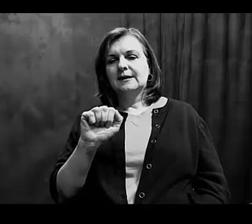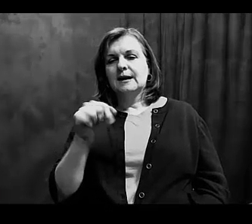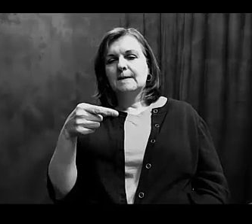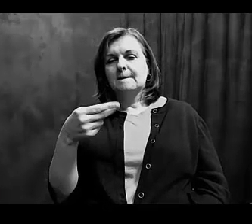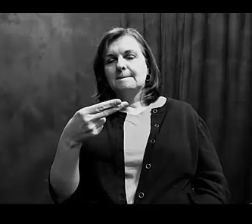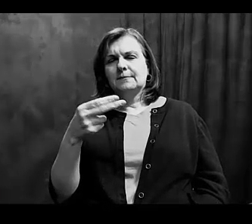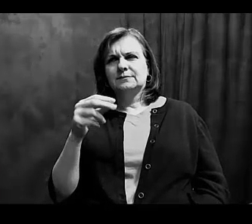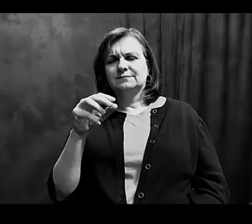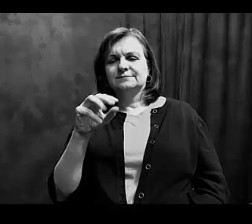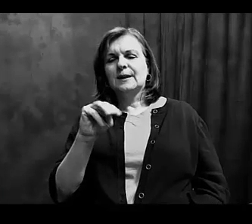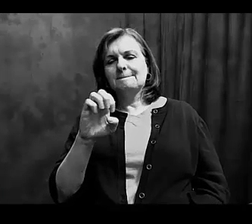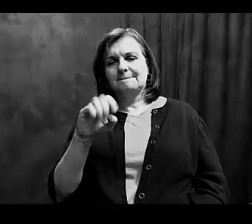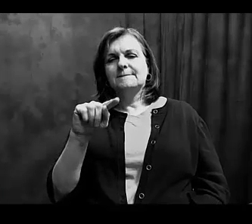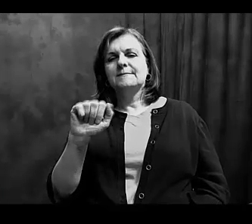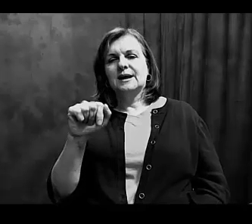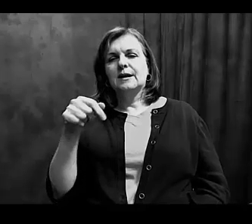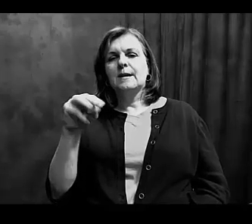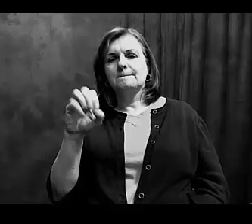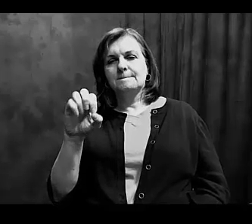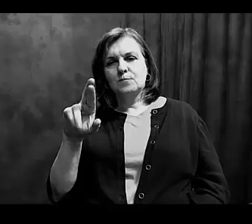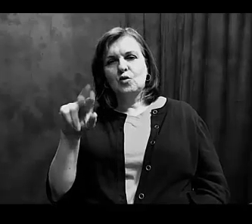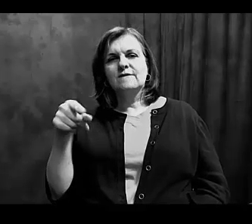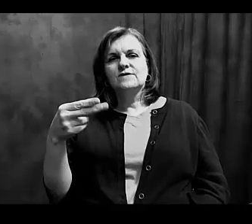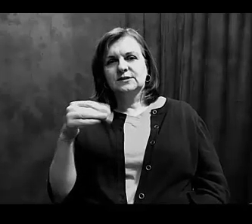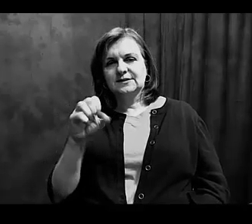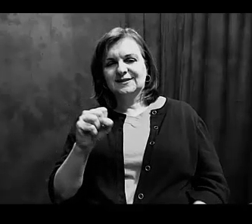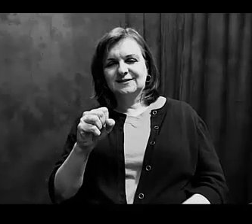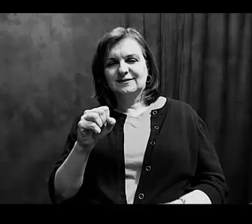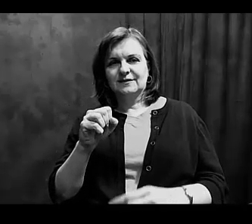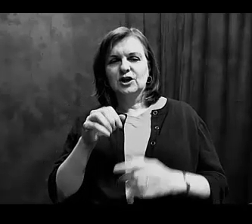or the change that occurs during development